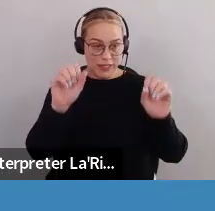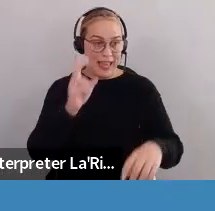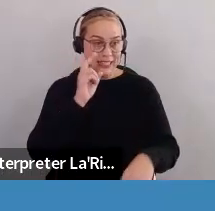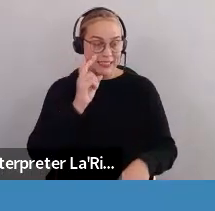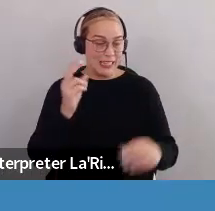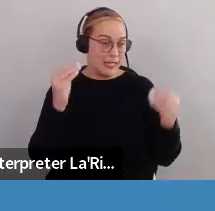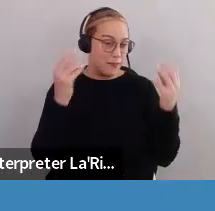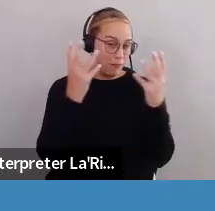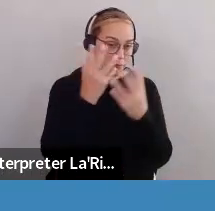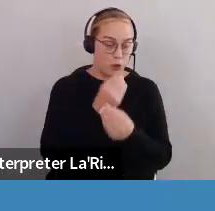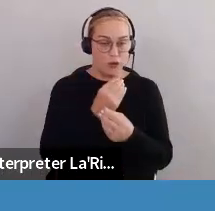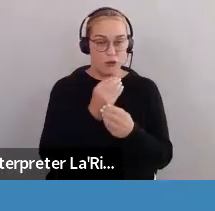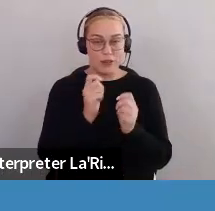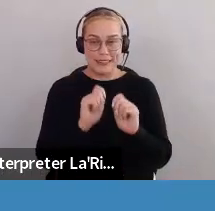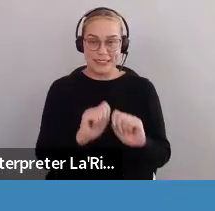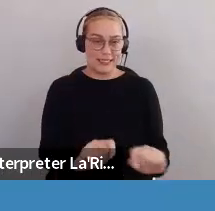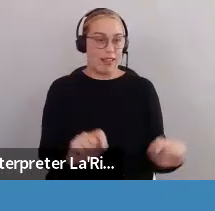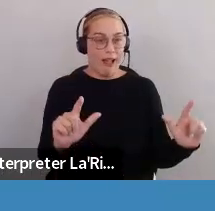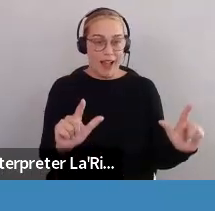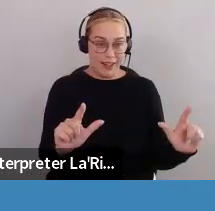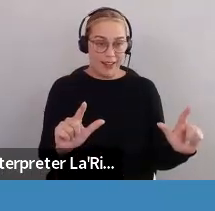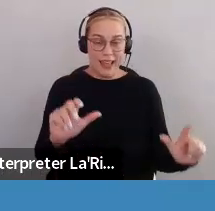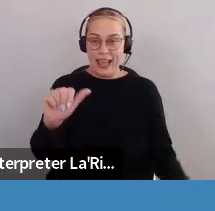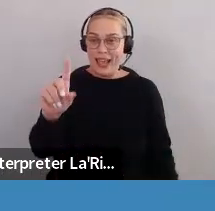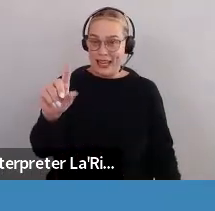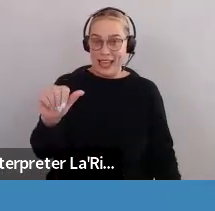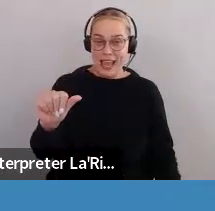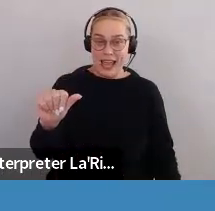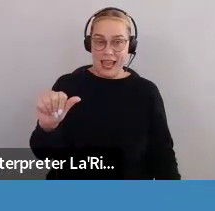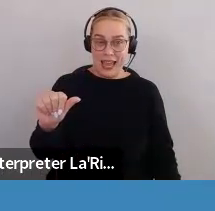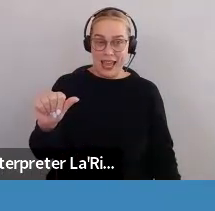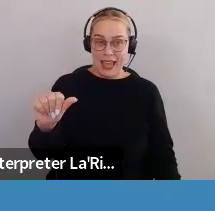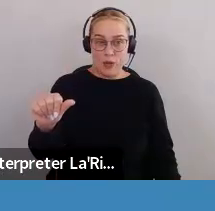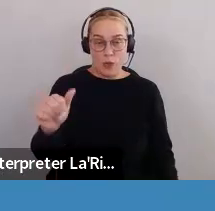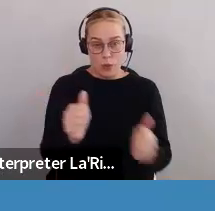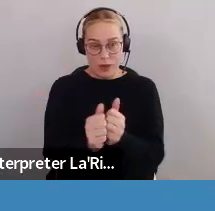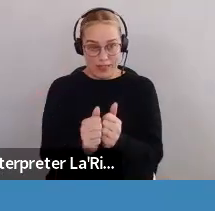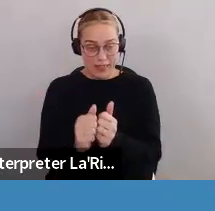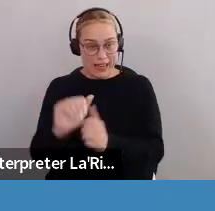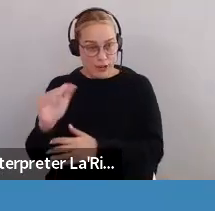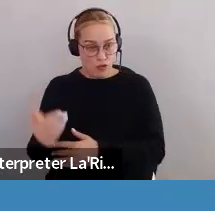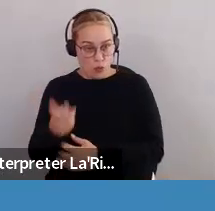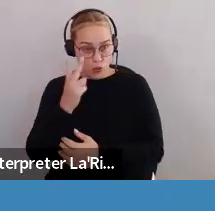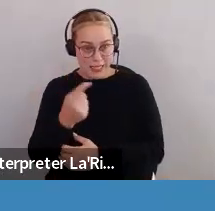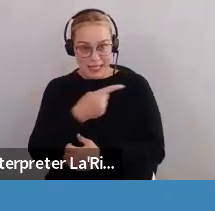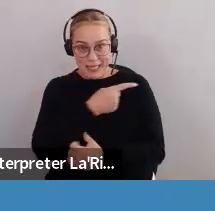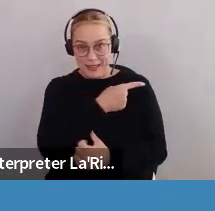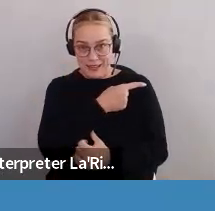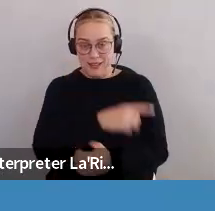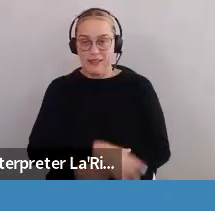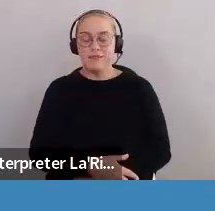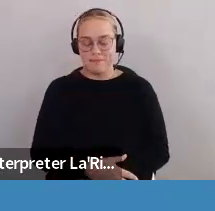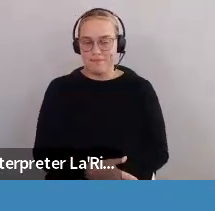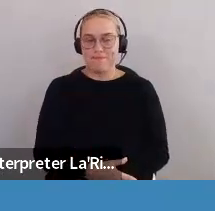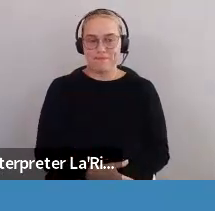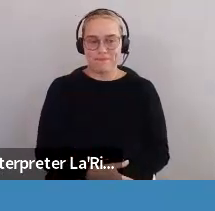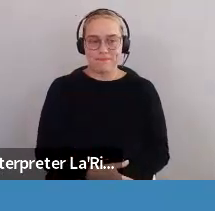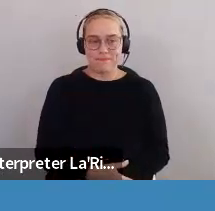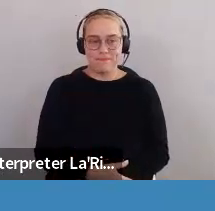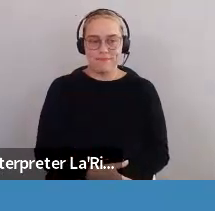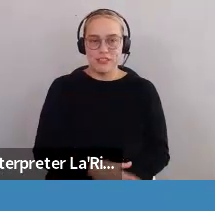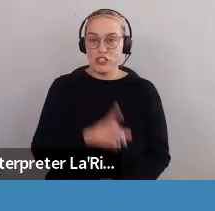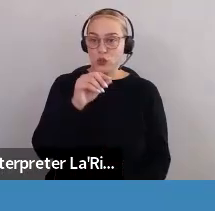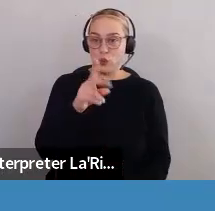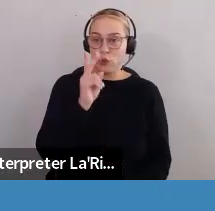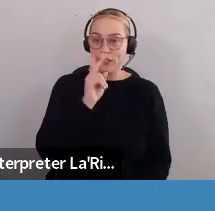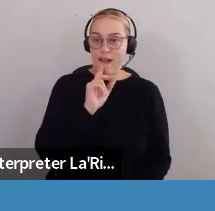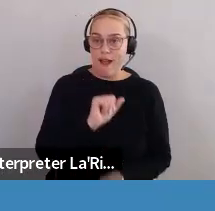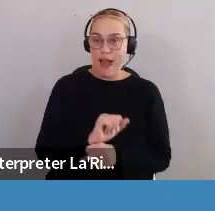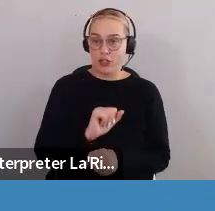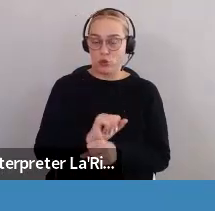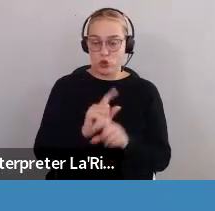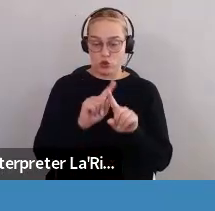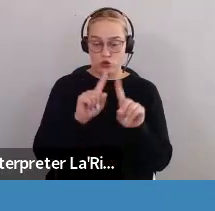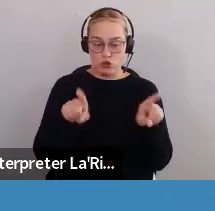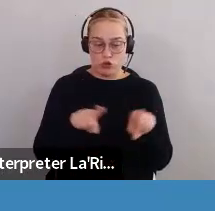I assume you all can see this beautiful